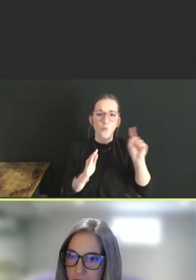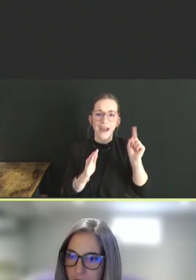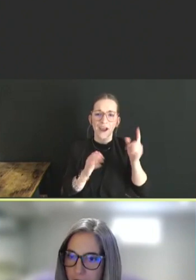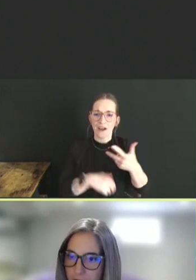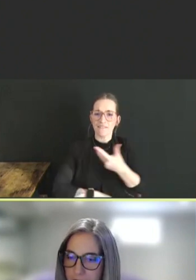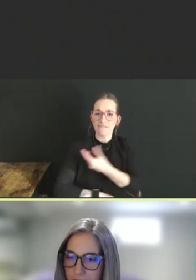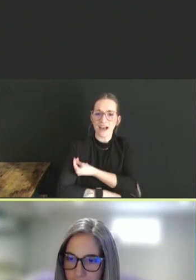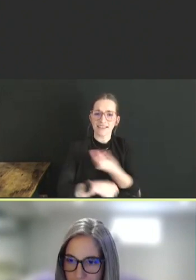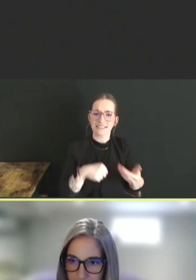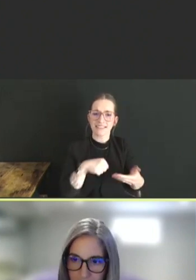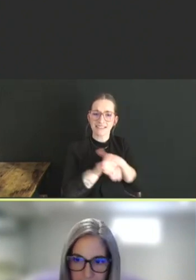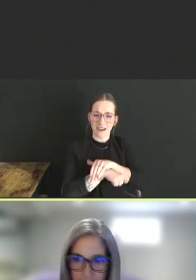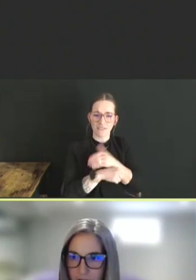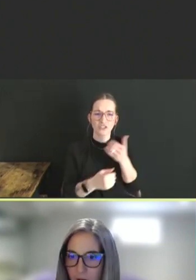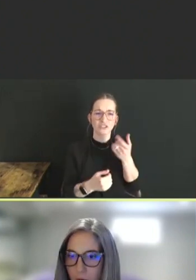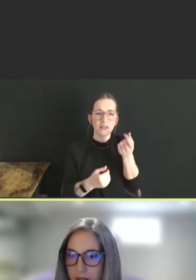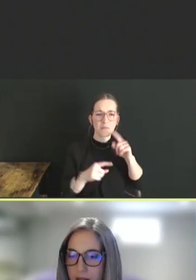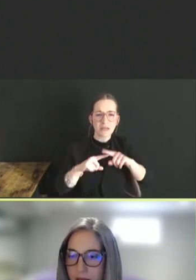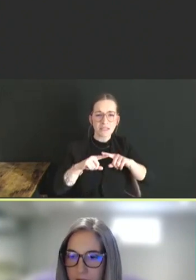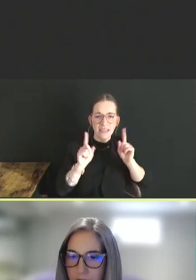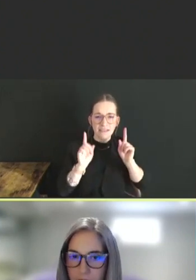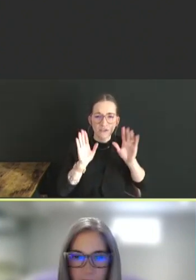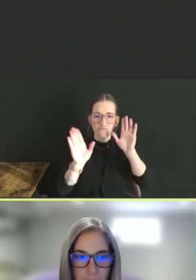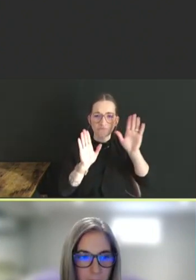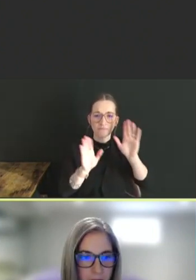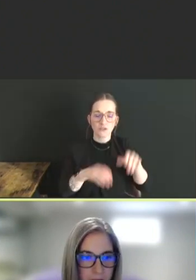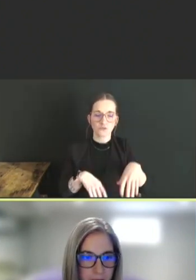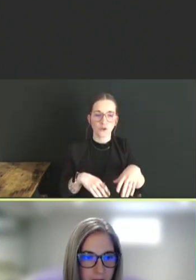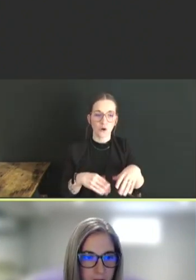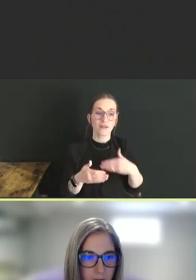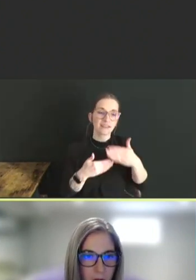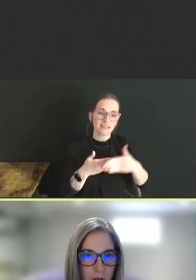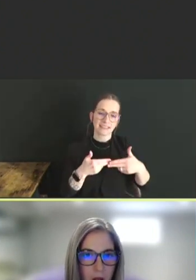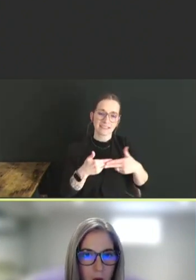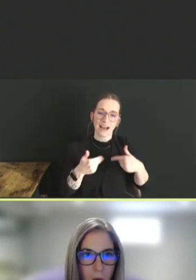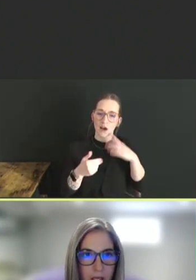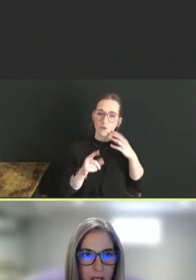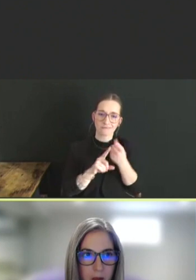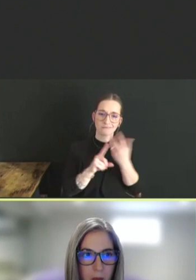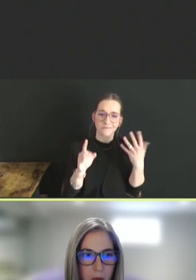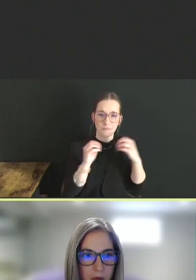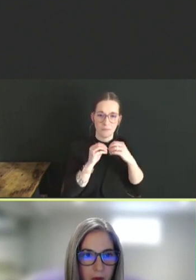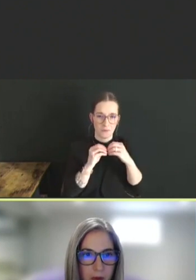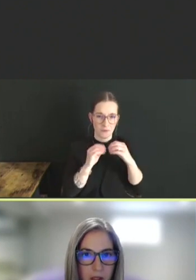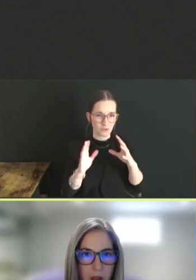currently differs. And then the next slide, I'll go into that in a little bit more detail. So, we can move forward.